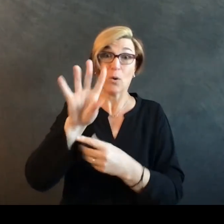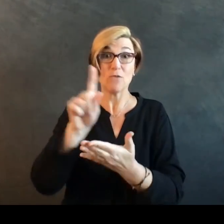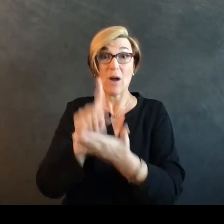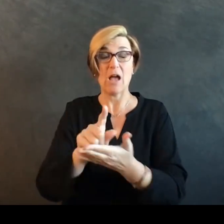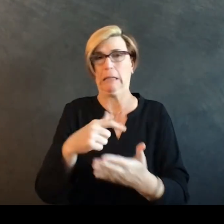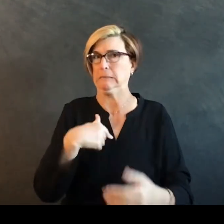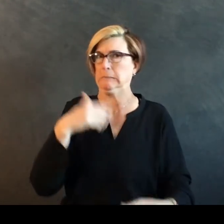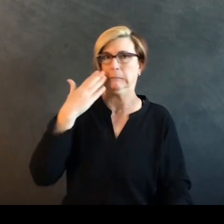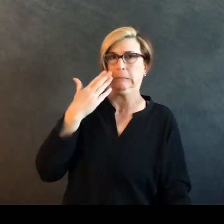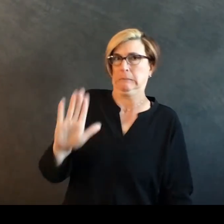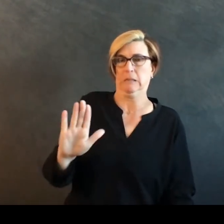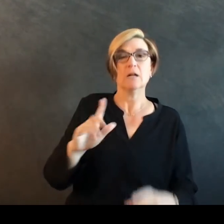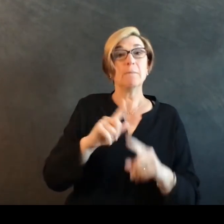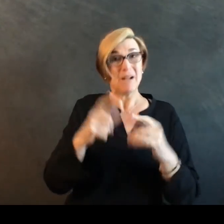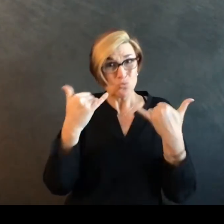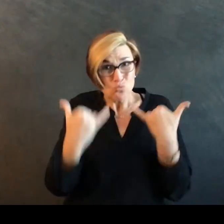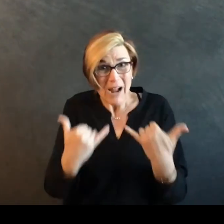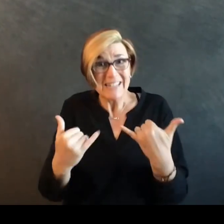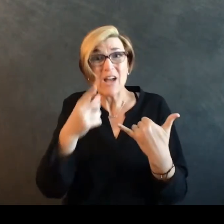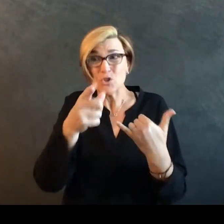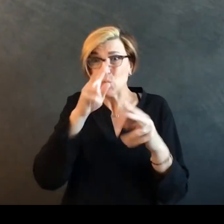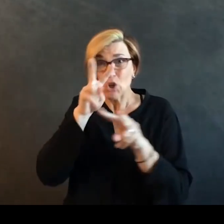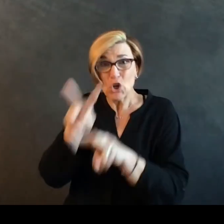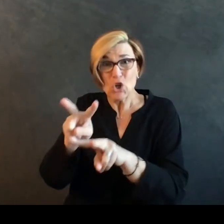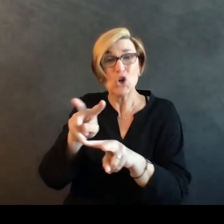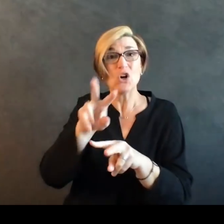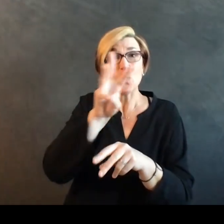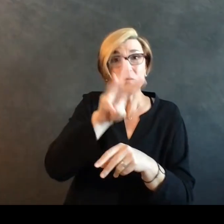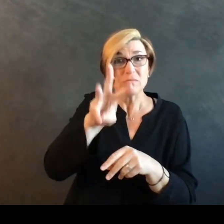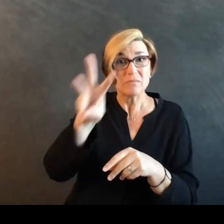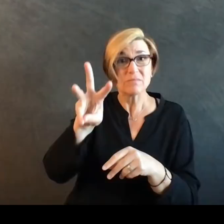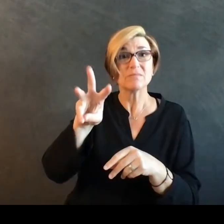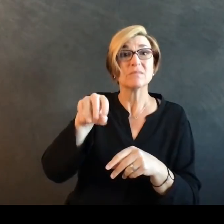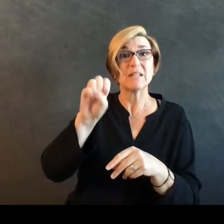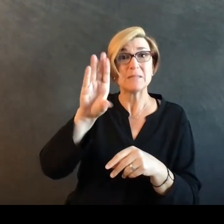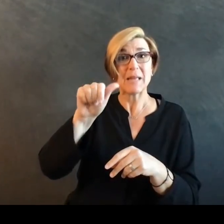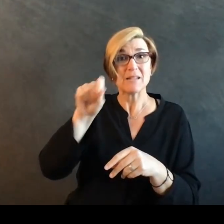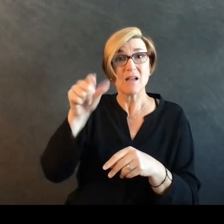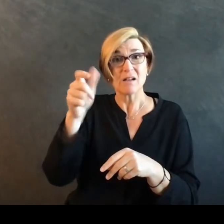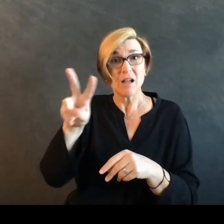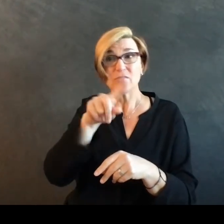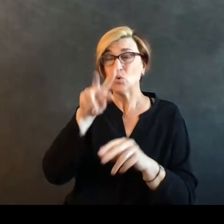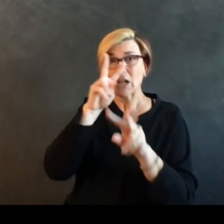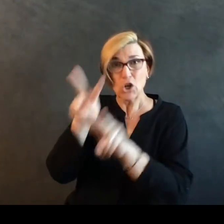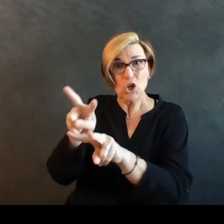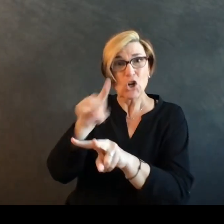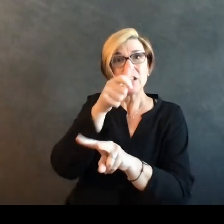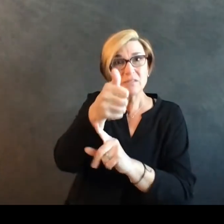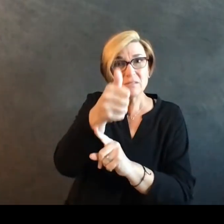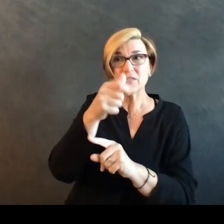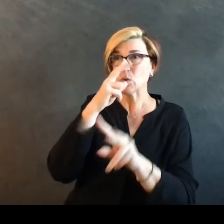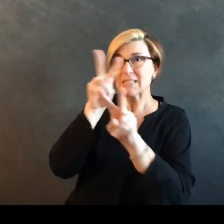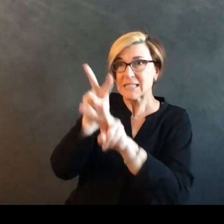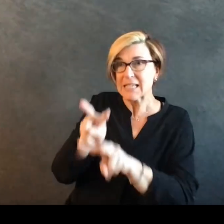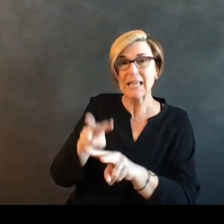can go on right now you can go on the web see what information you need very simple